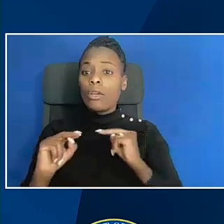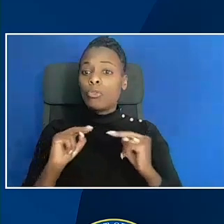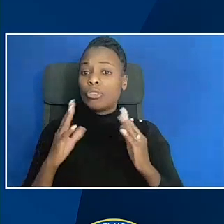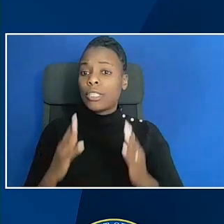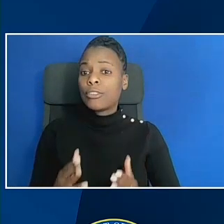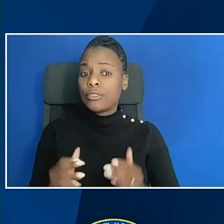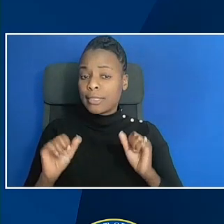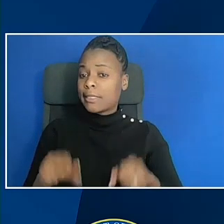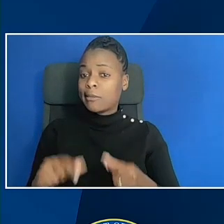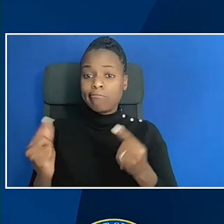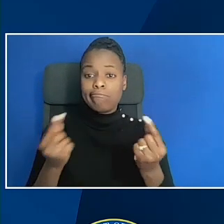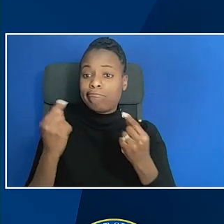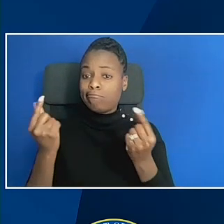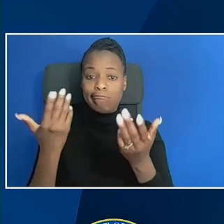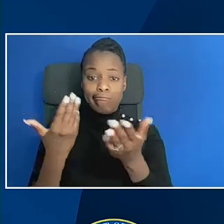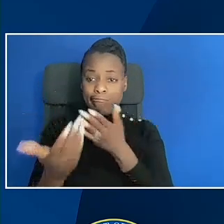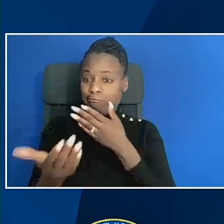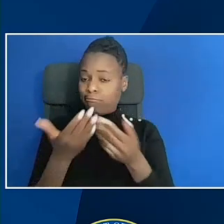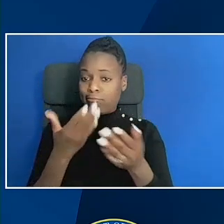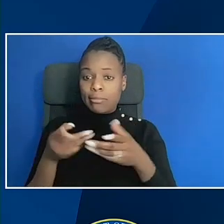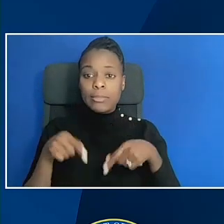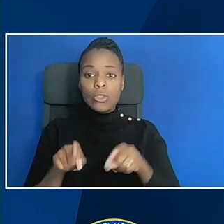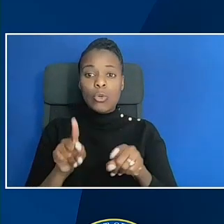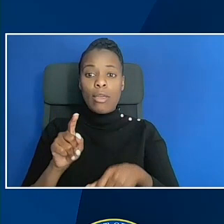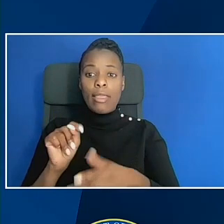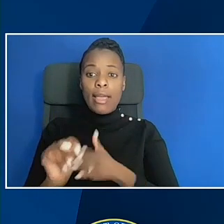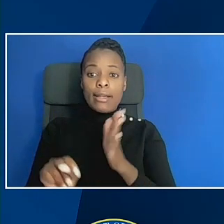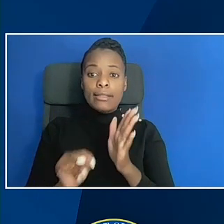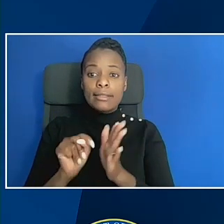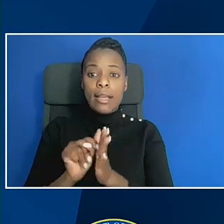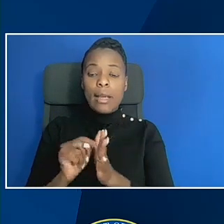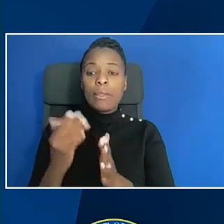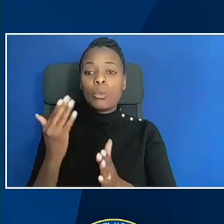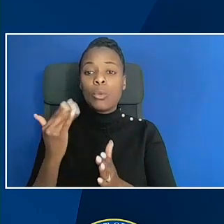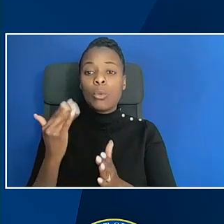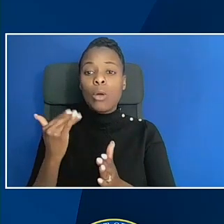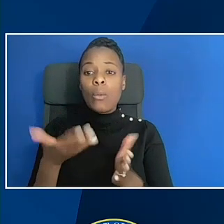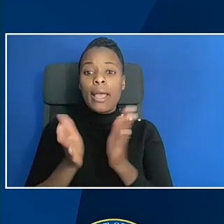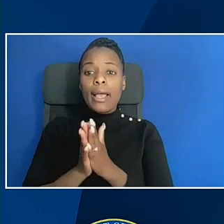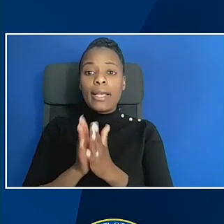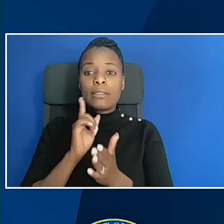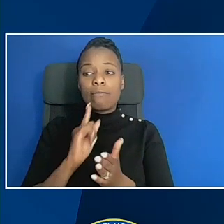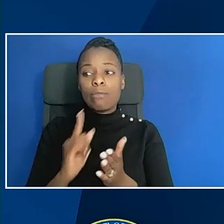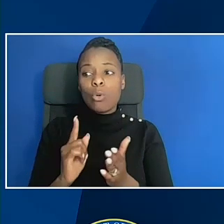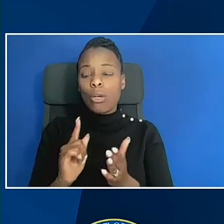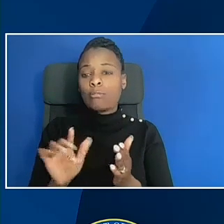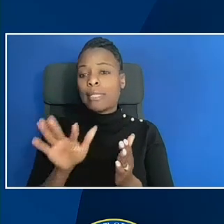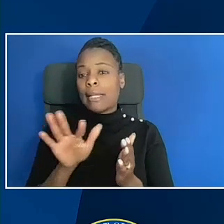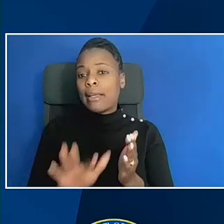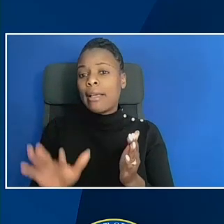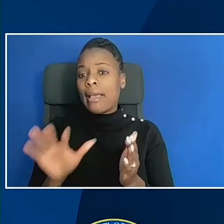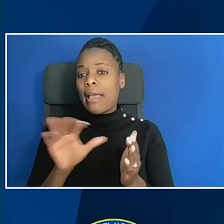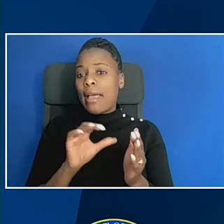what they need to do during that time frame, which is why we ask for an estimate as well as for our public viewers so that